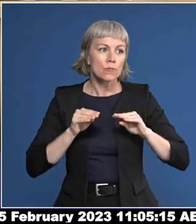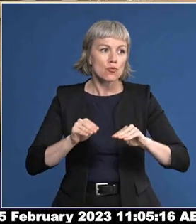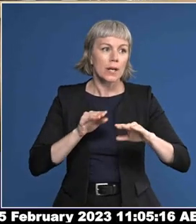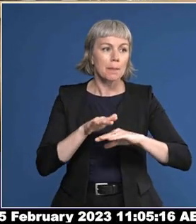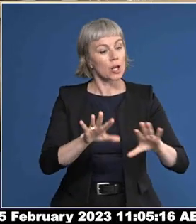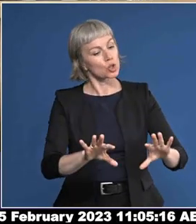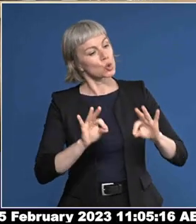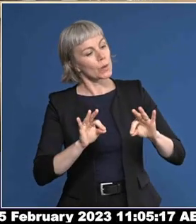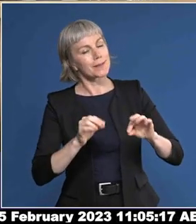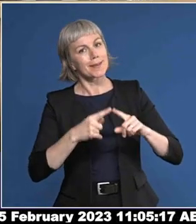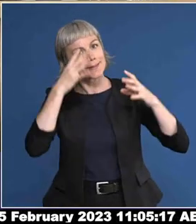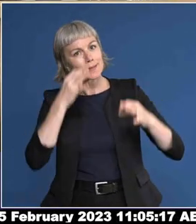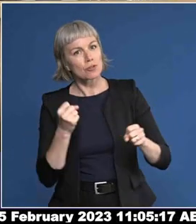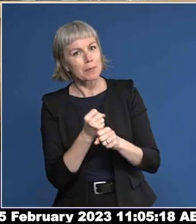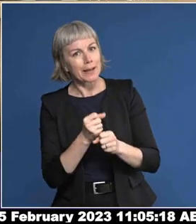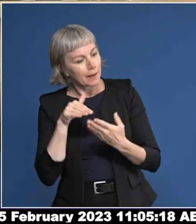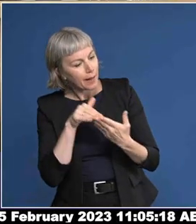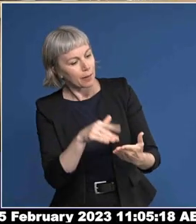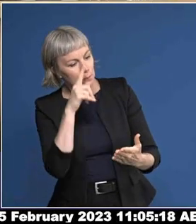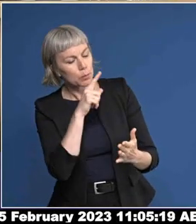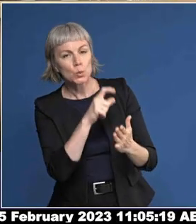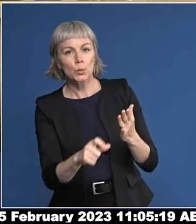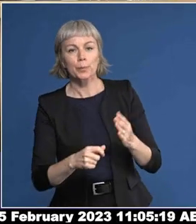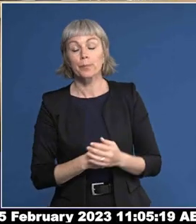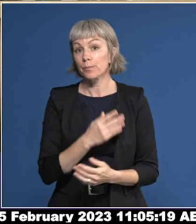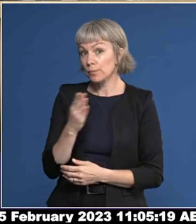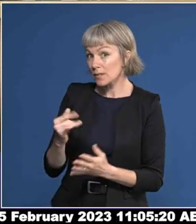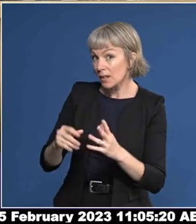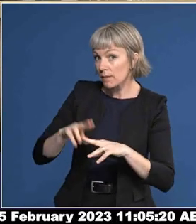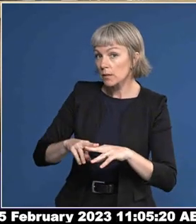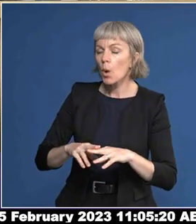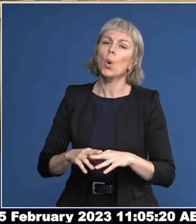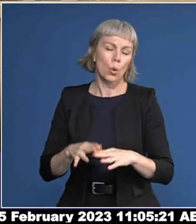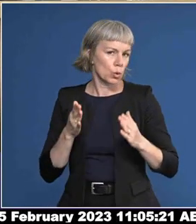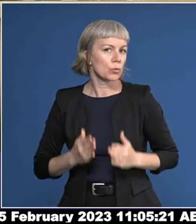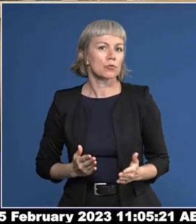And from Sunnyfield? Human rights. If you understand fundamental human rights for people with a